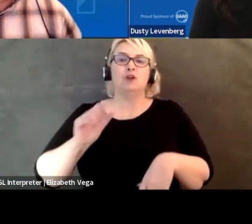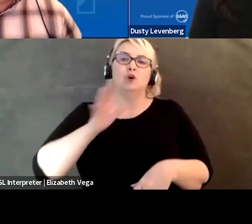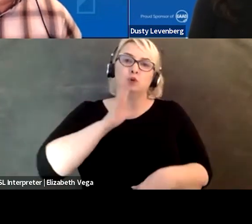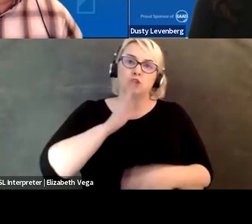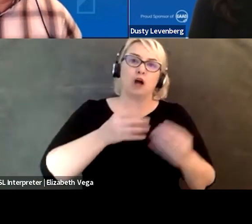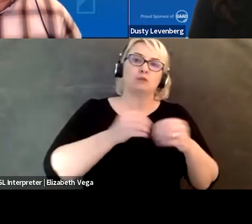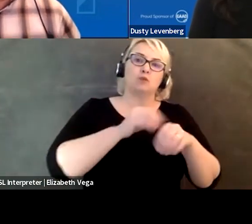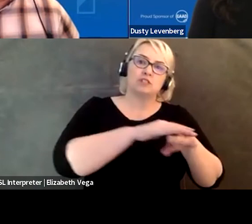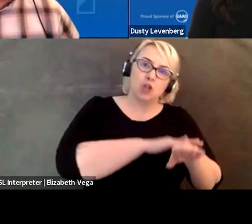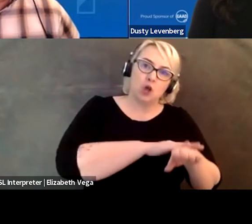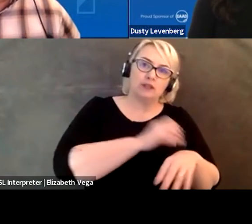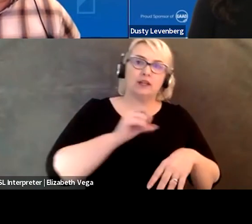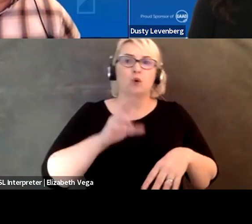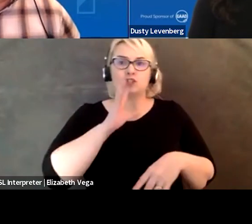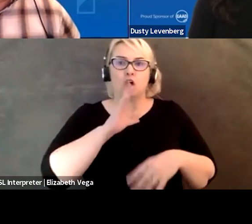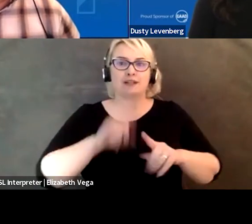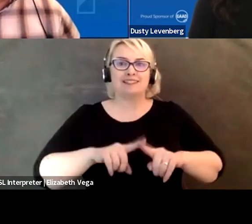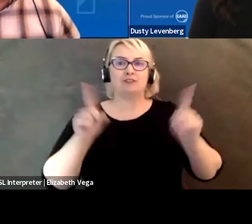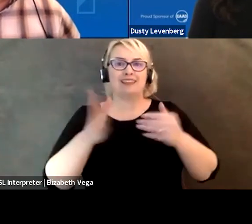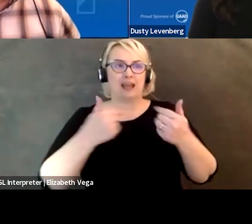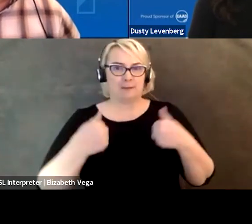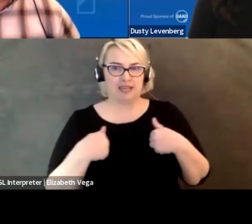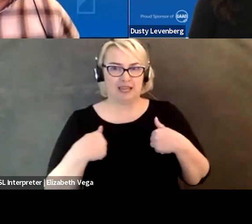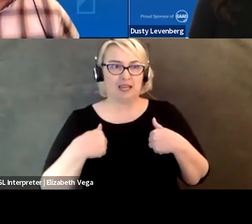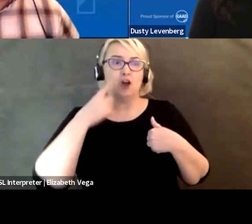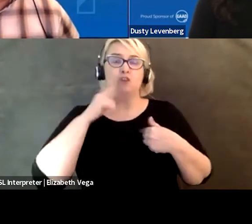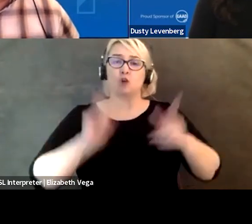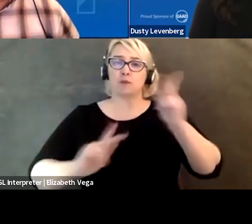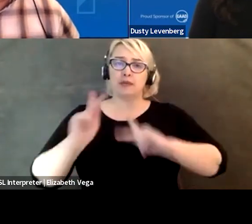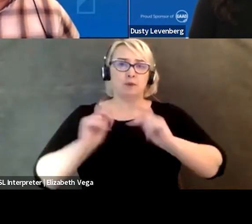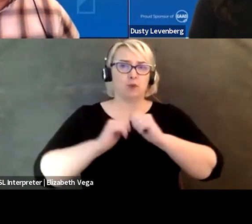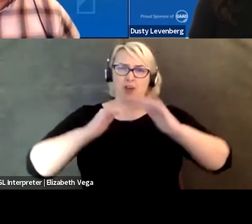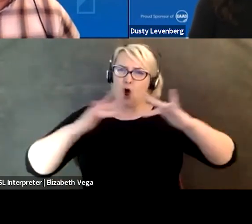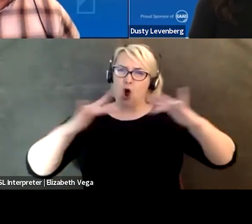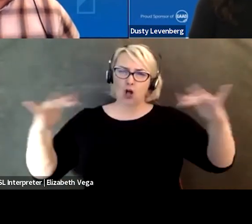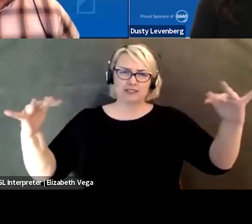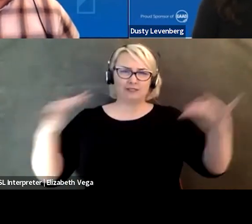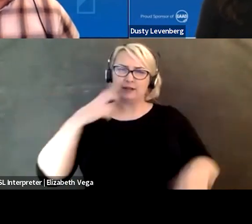deaf -- differently than I do. It's for people with all different speech disabilities, like Tourette's.